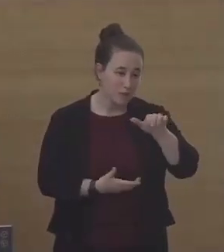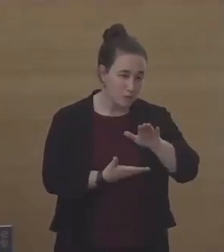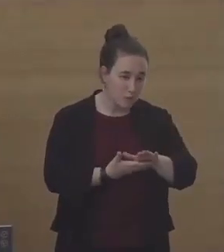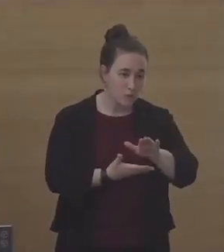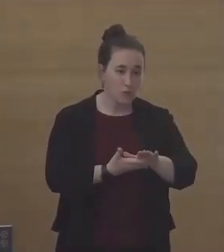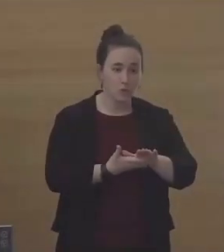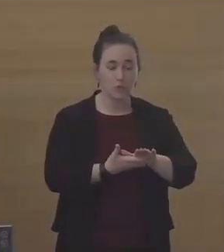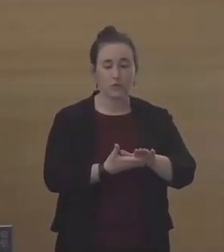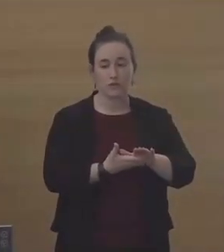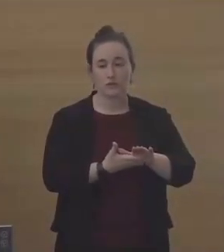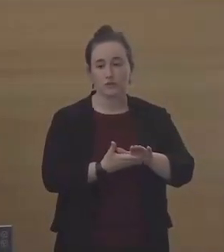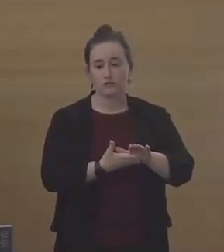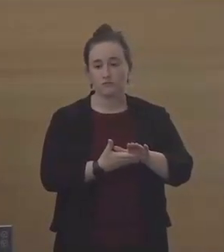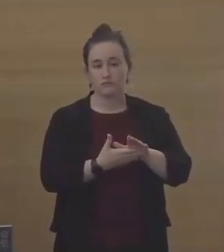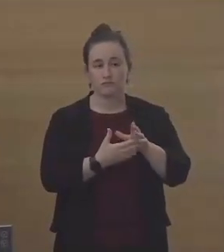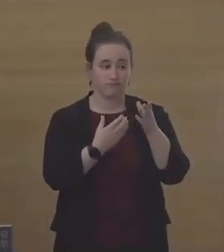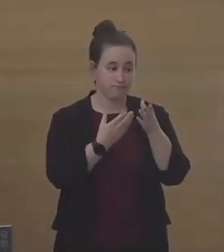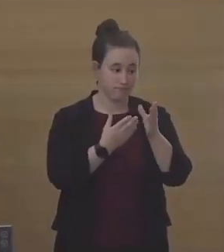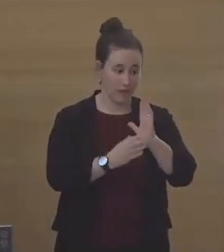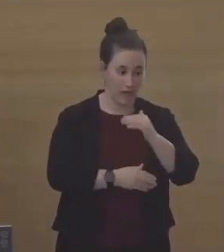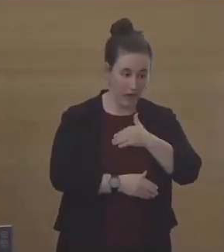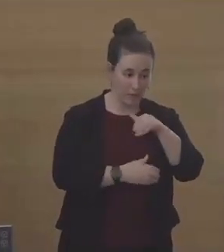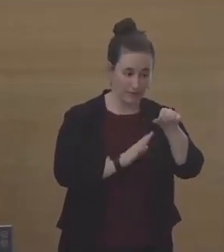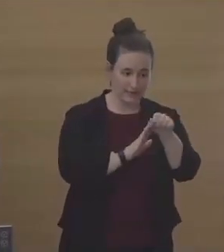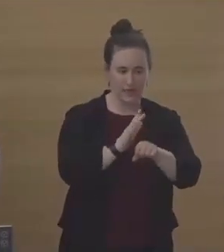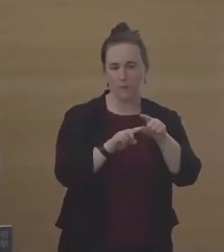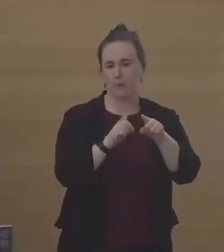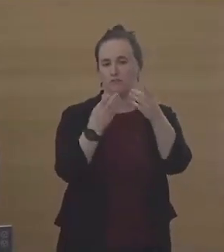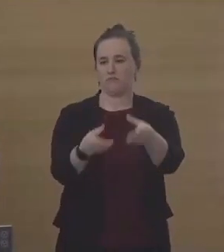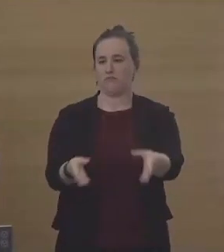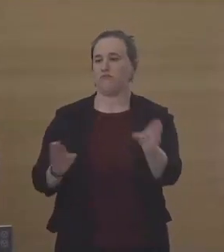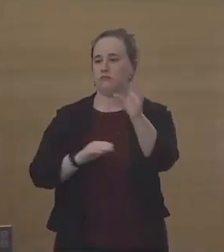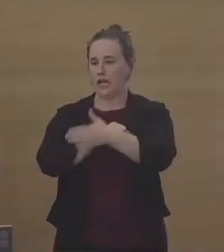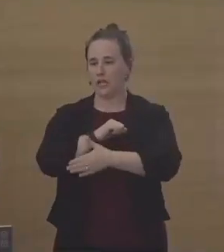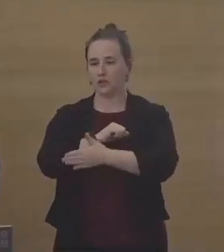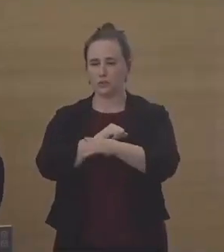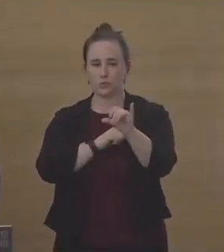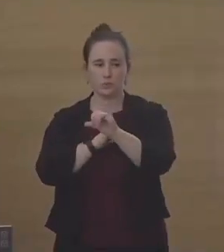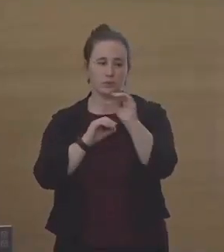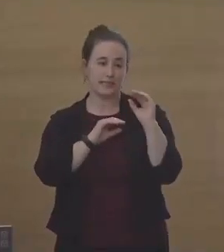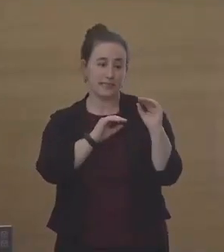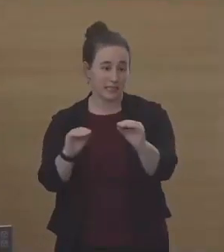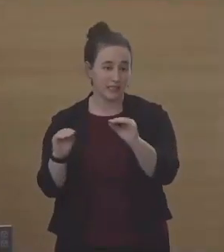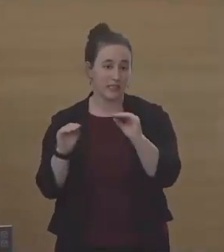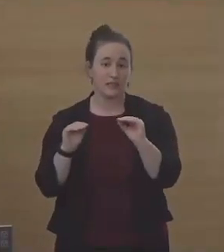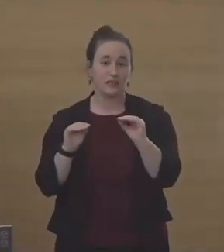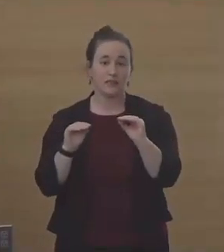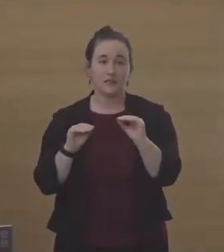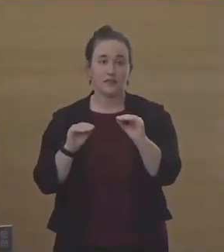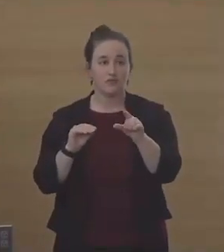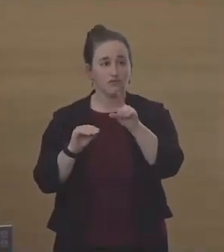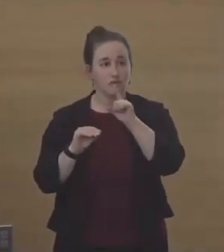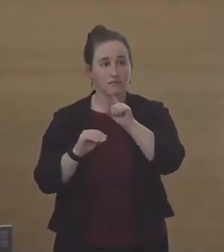throughout our state and throughout every state. They have really started this campaign.